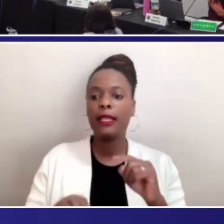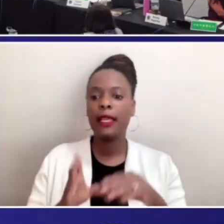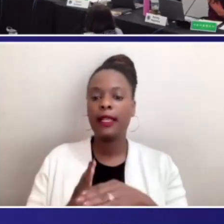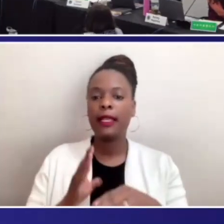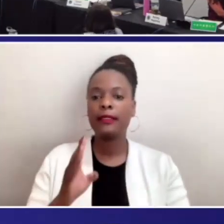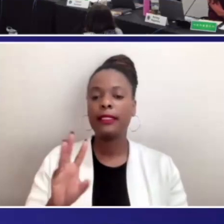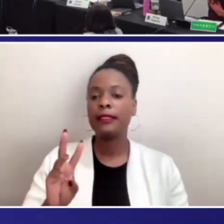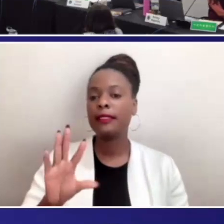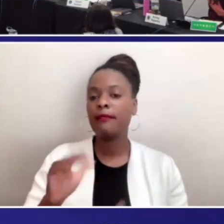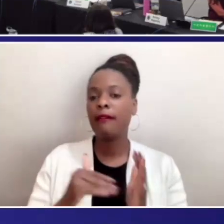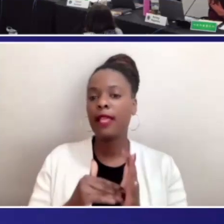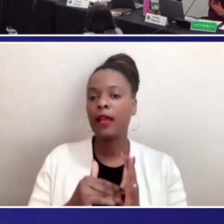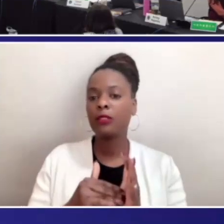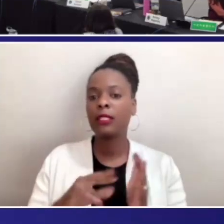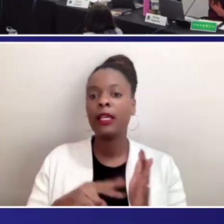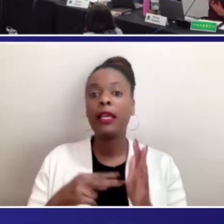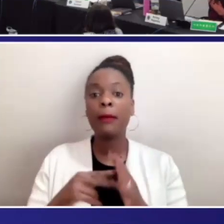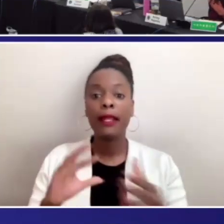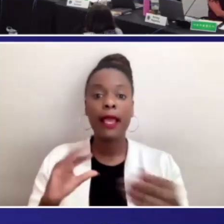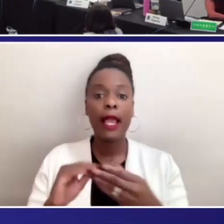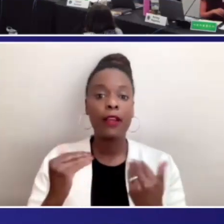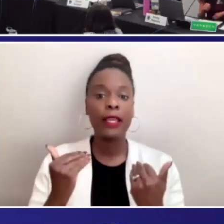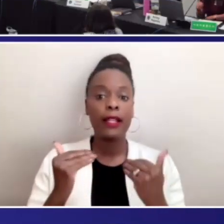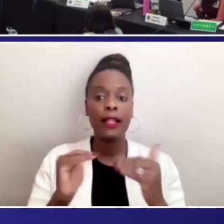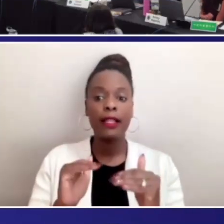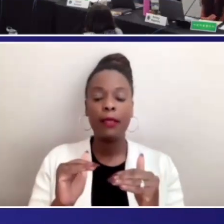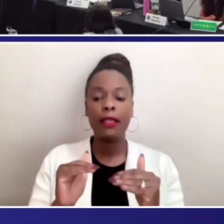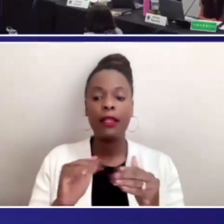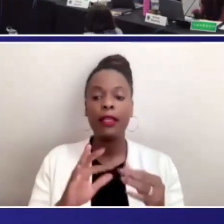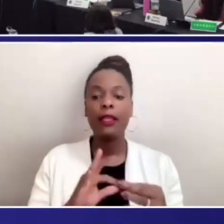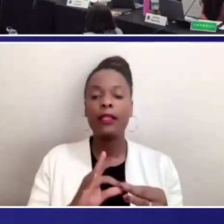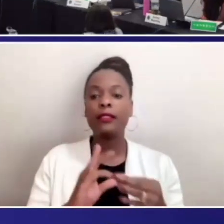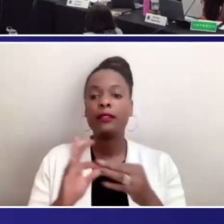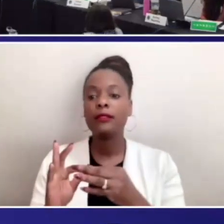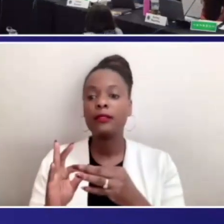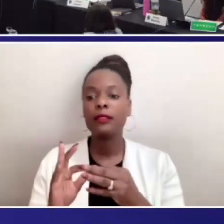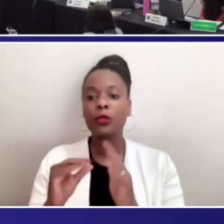Does this mean that the aggregate limit is bound to the student and not the parent?